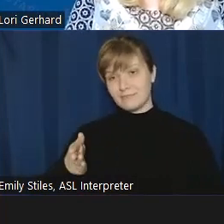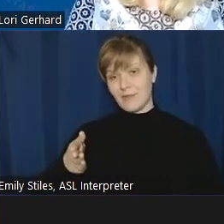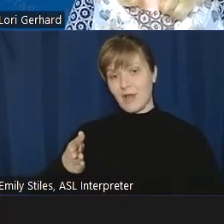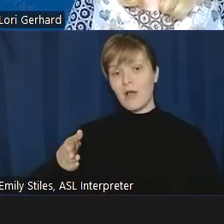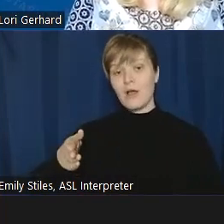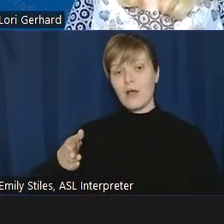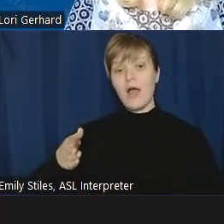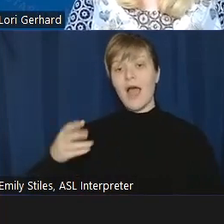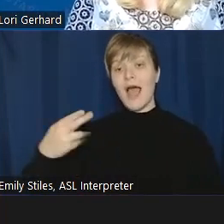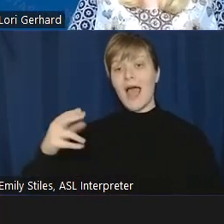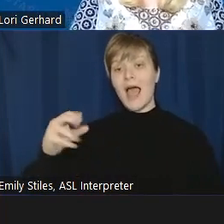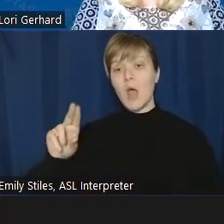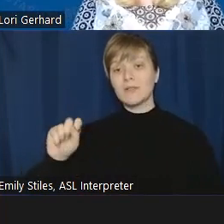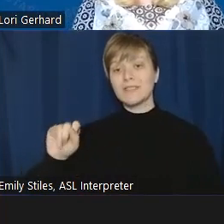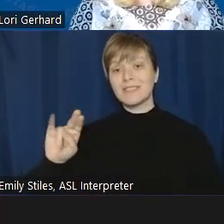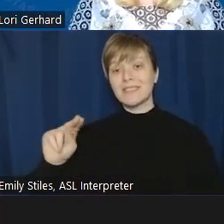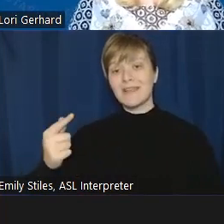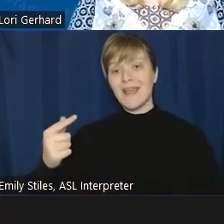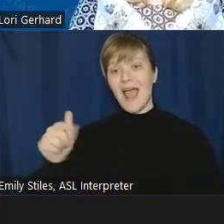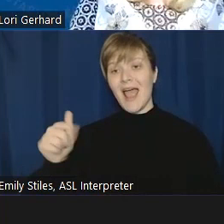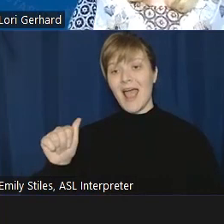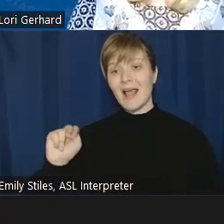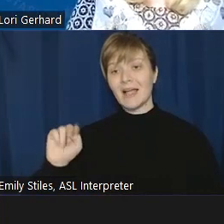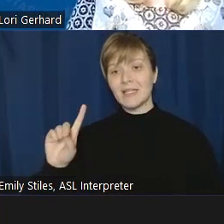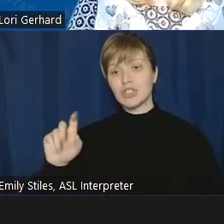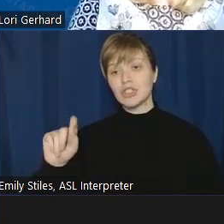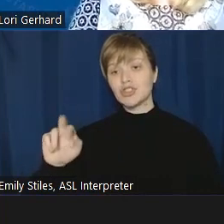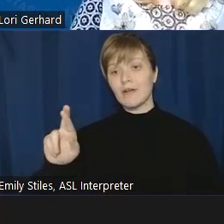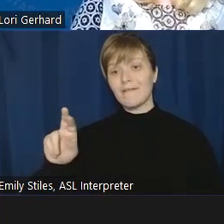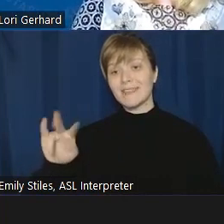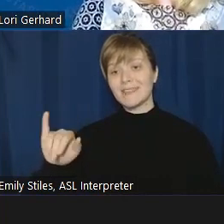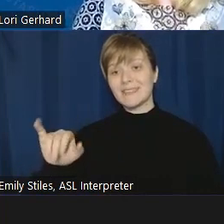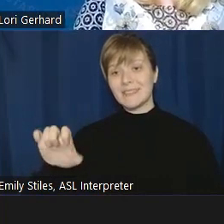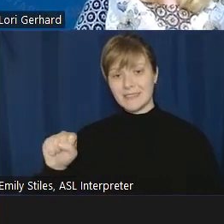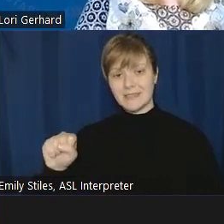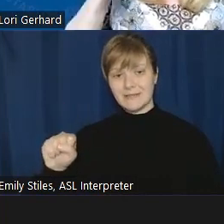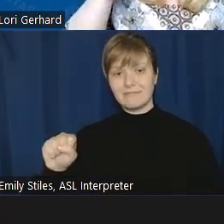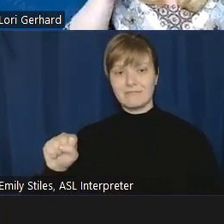acl.gov/housingandservices, at the end of the webinar. We will also share our email